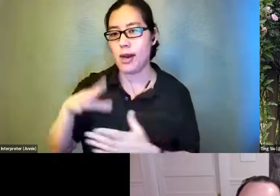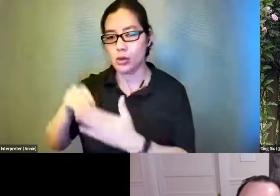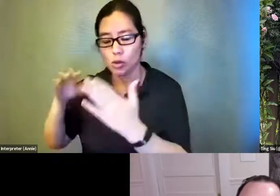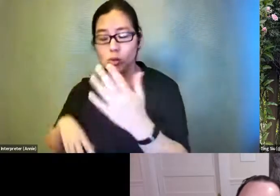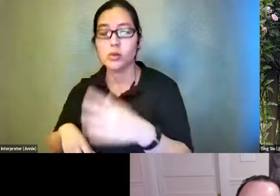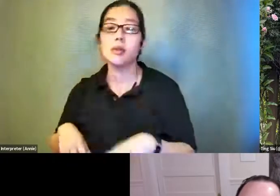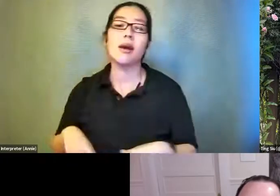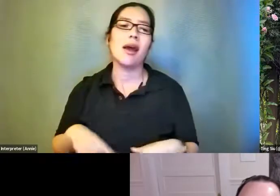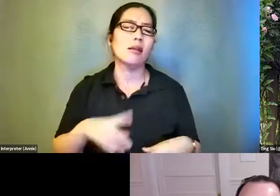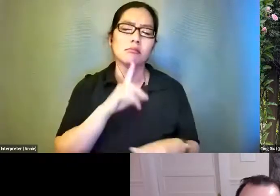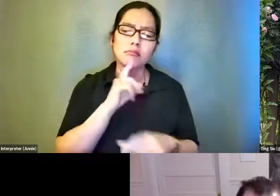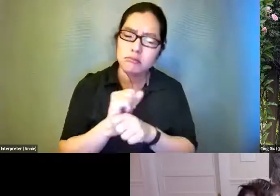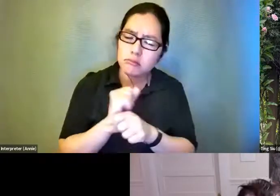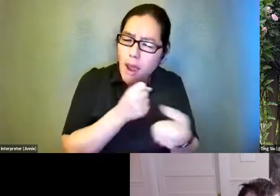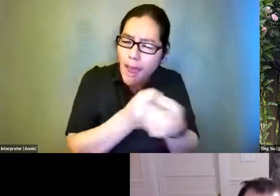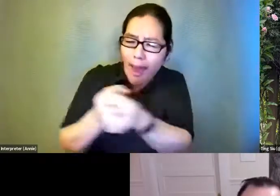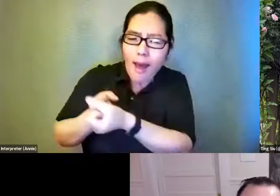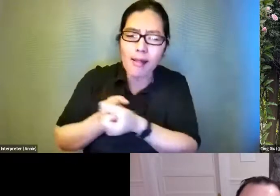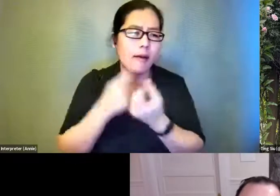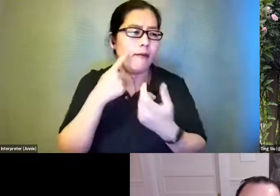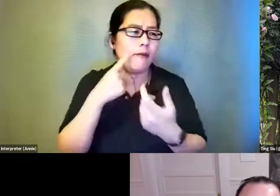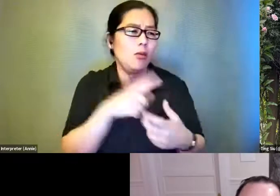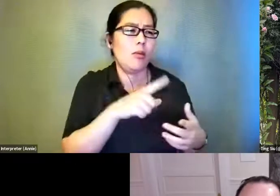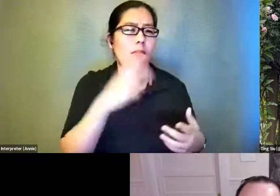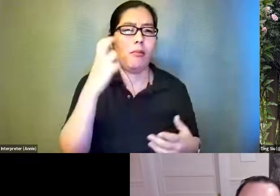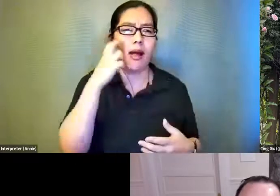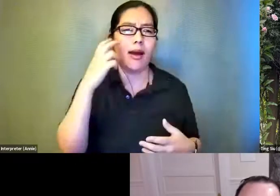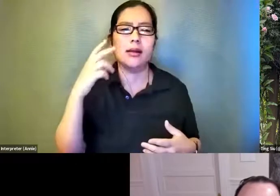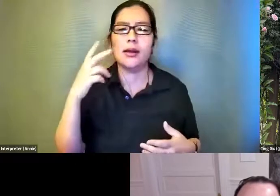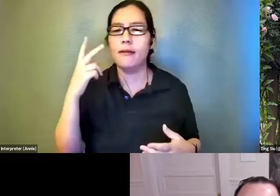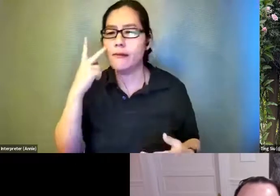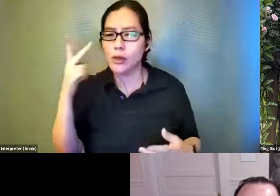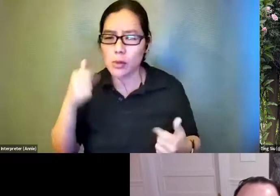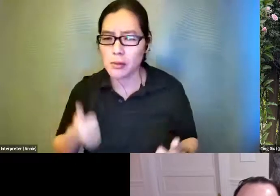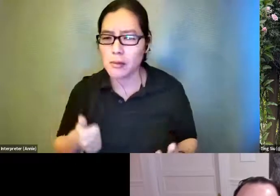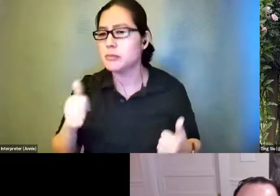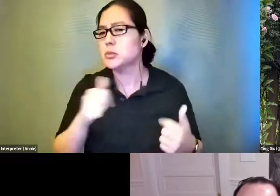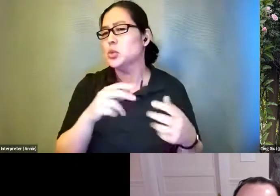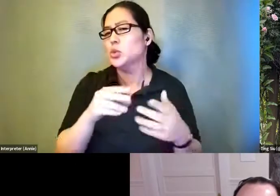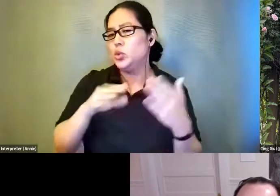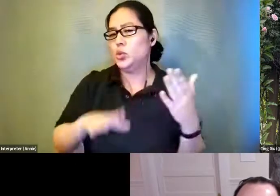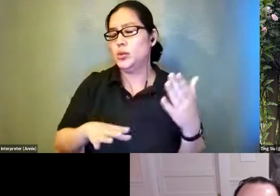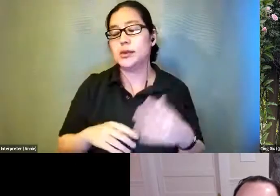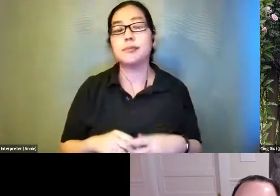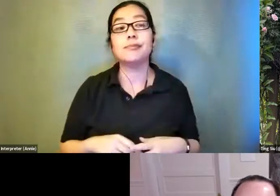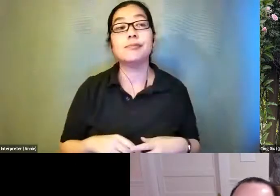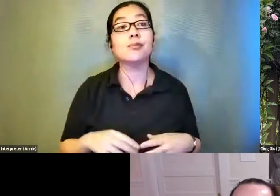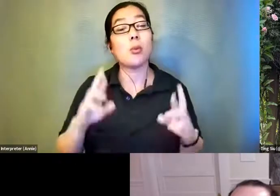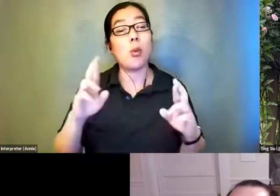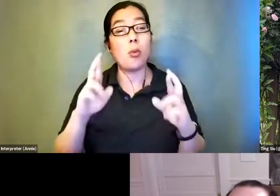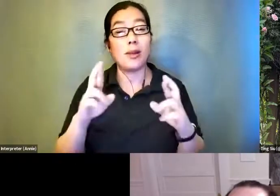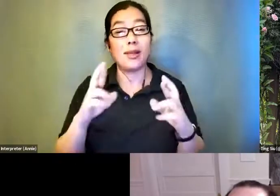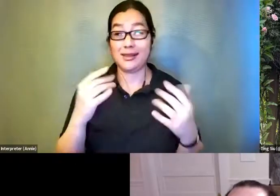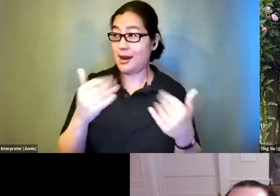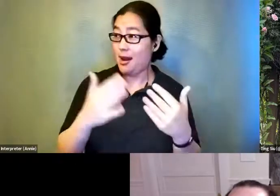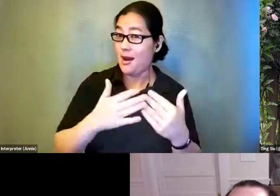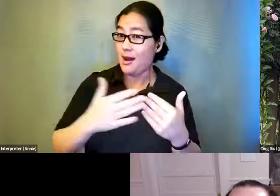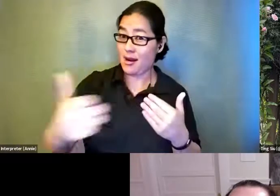communities. So I hope that throughout the day today that we can all engage in